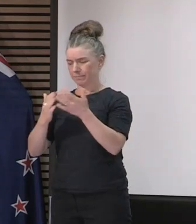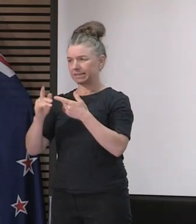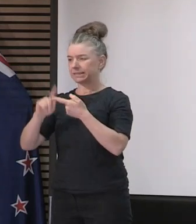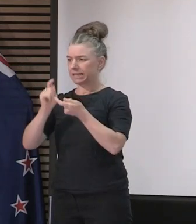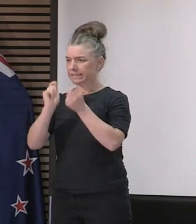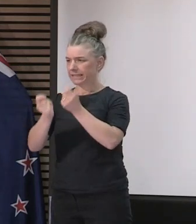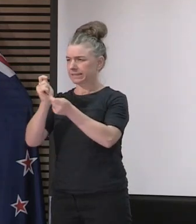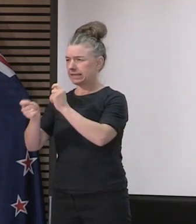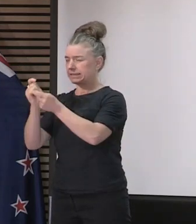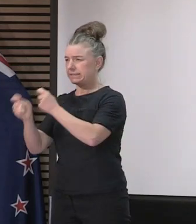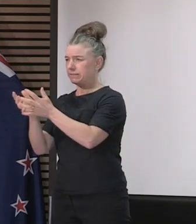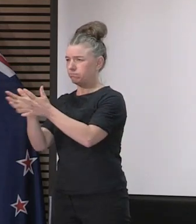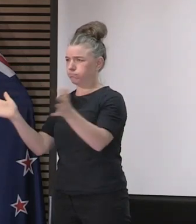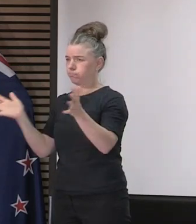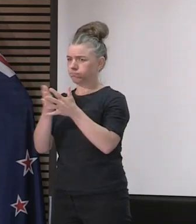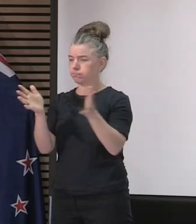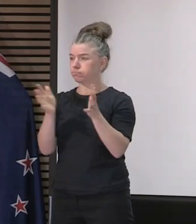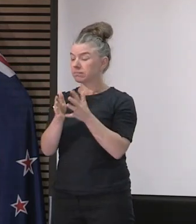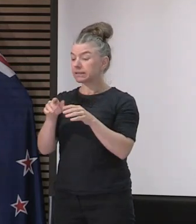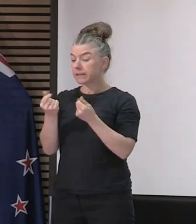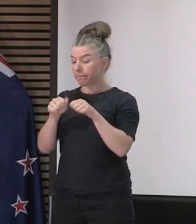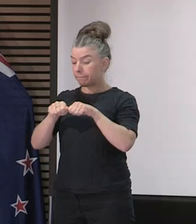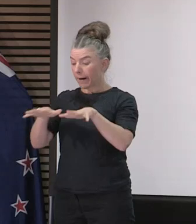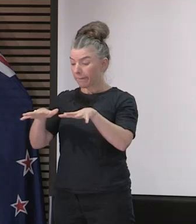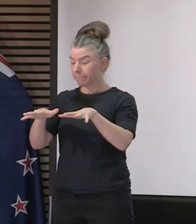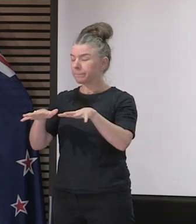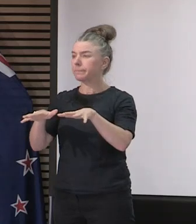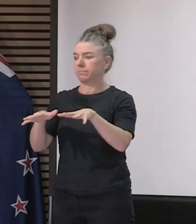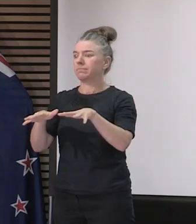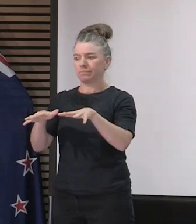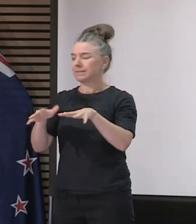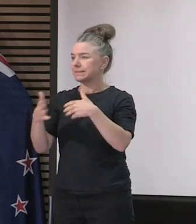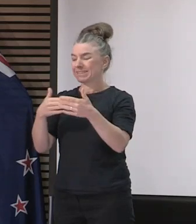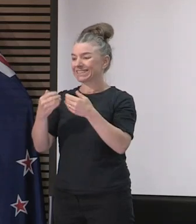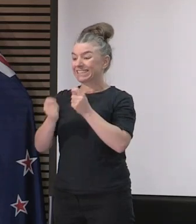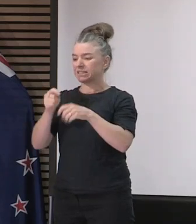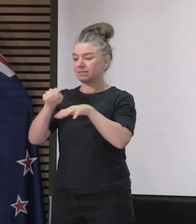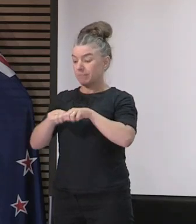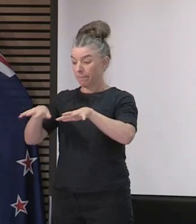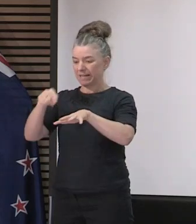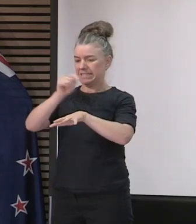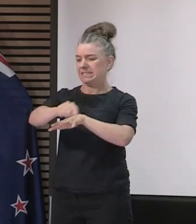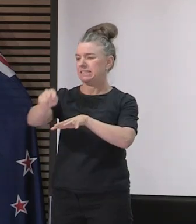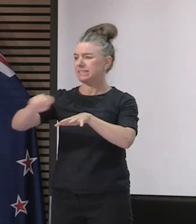units about widespread testing of asymptomatic people, putting a wide ring-fence